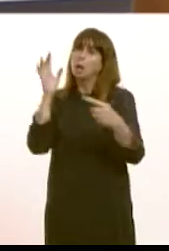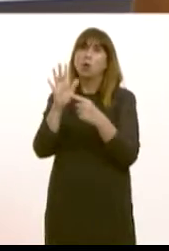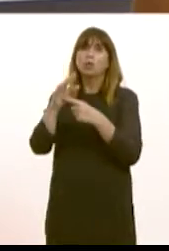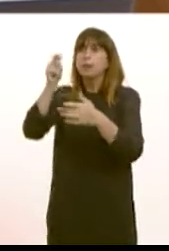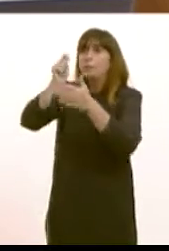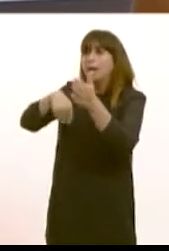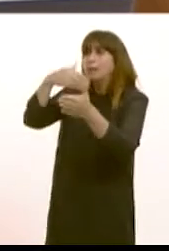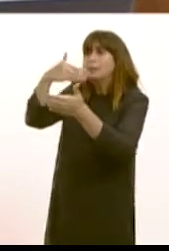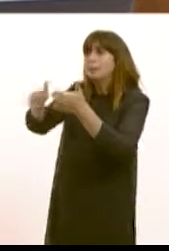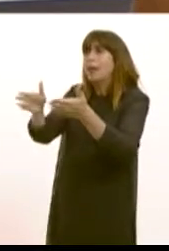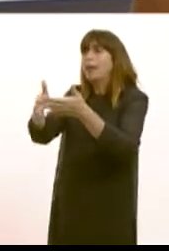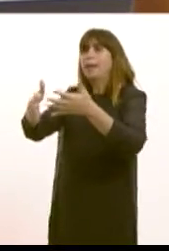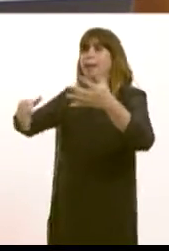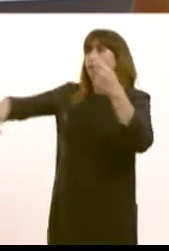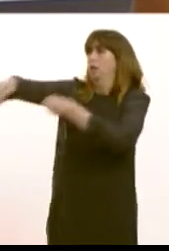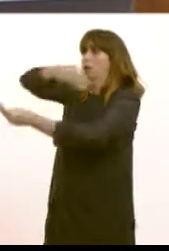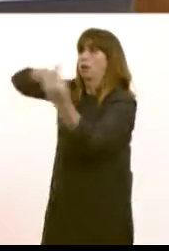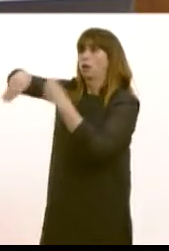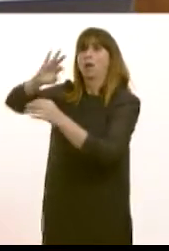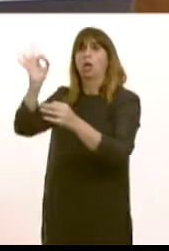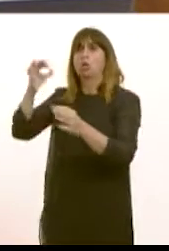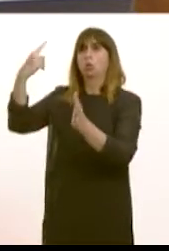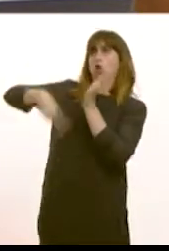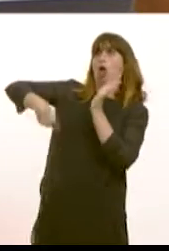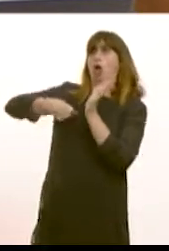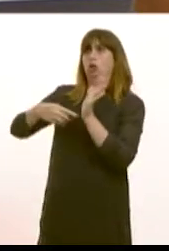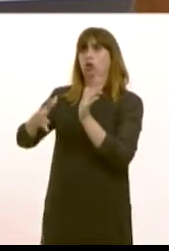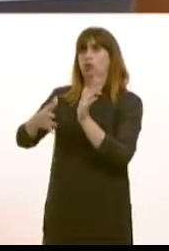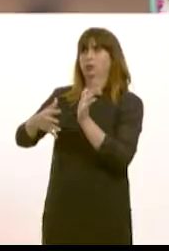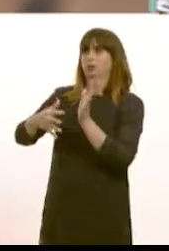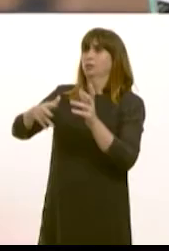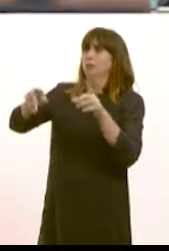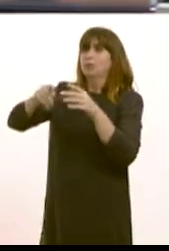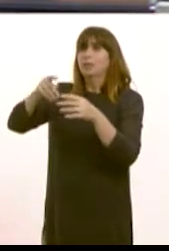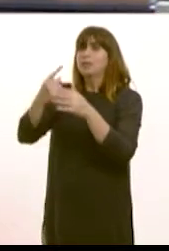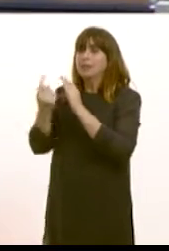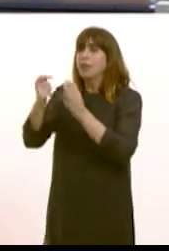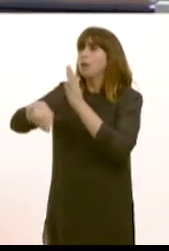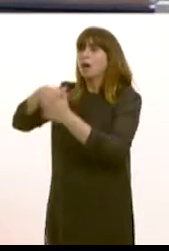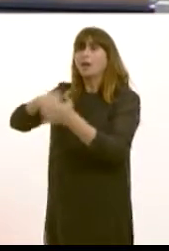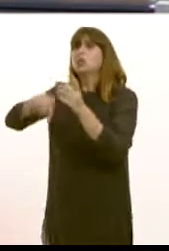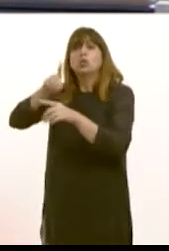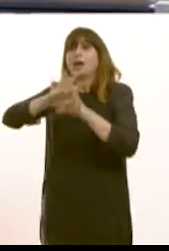So, for the leader of the oppositionó Leanne Wood: Access not membership. I asked you about membership. Carwyn Jones: [Continues.]óto say that, somehow, this is new, itís clear she hasnít been